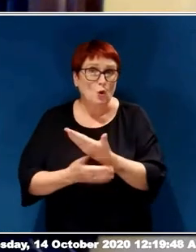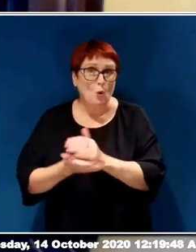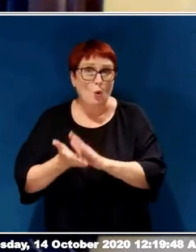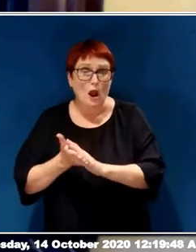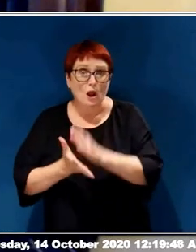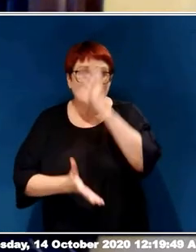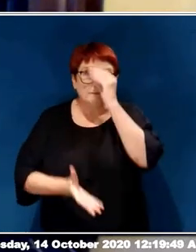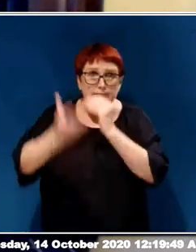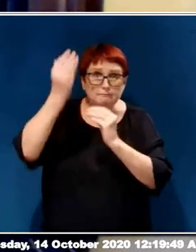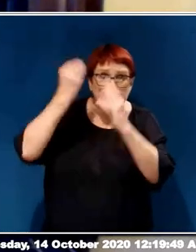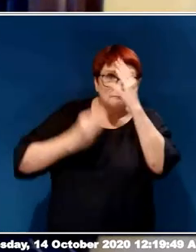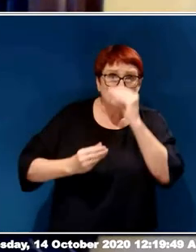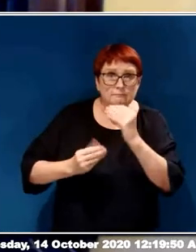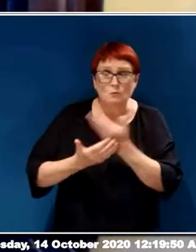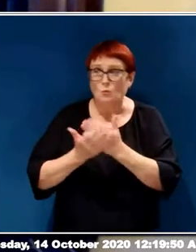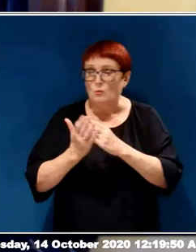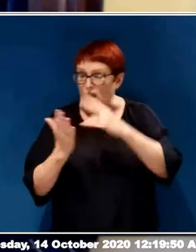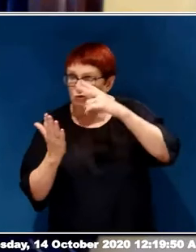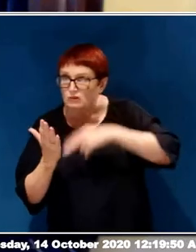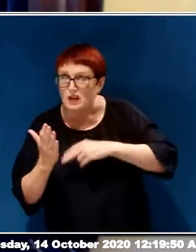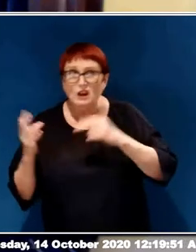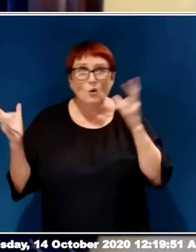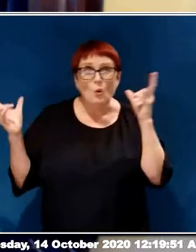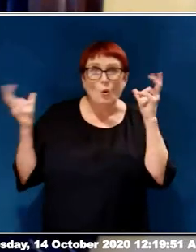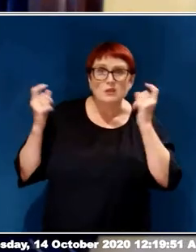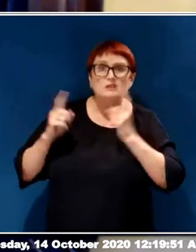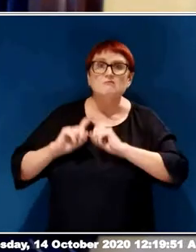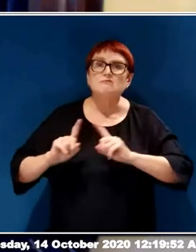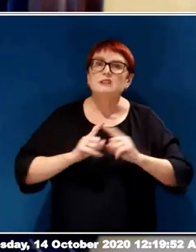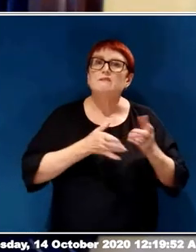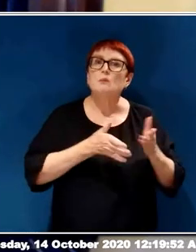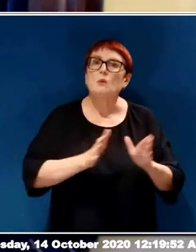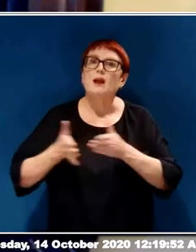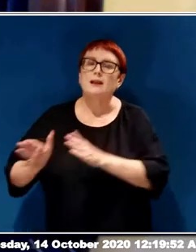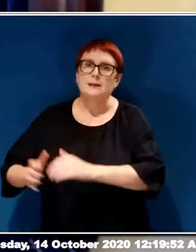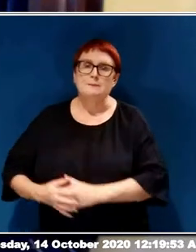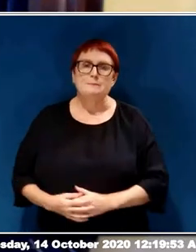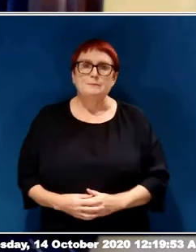And it's through providing flexibility in what we call “the products”, or what